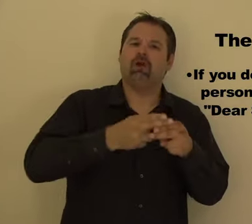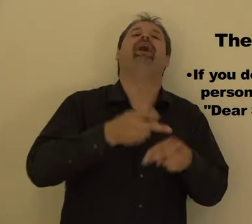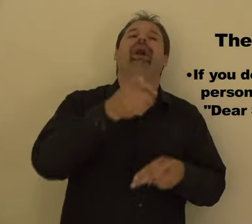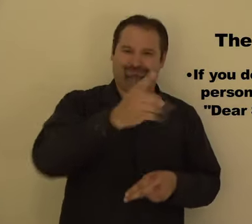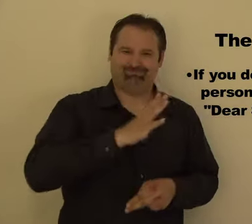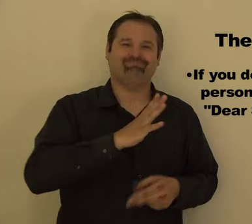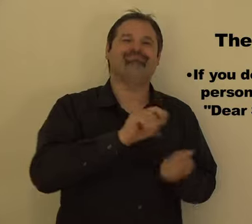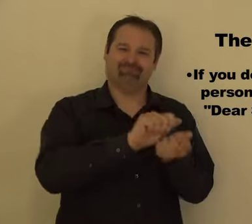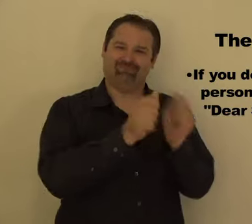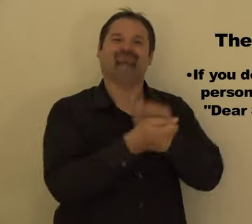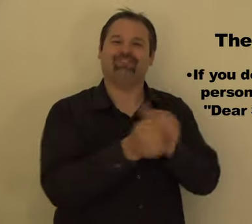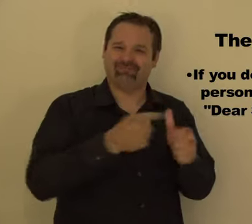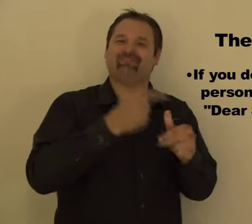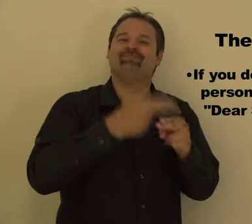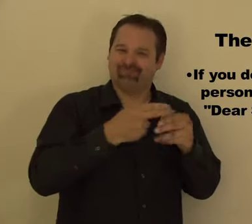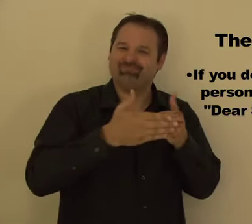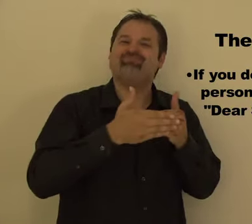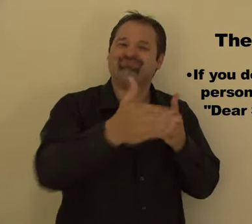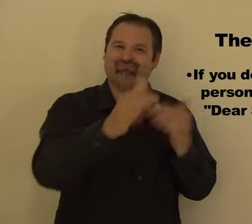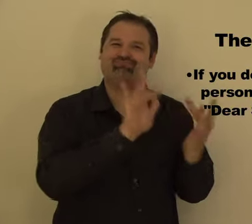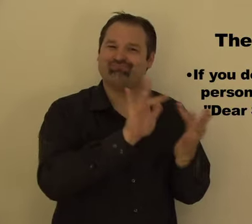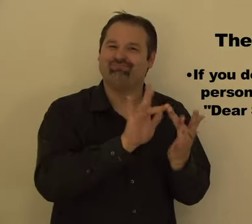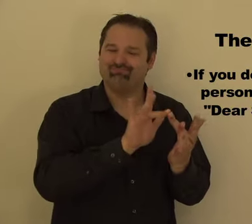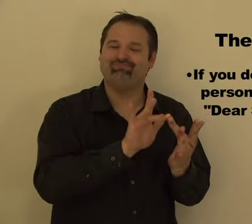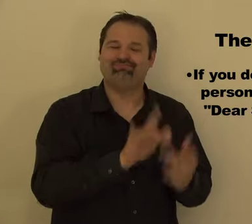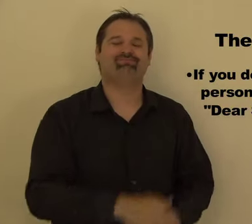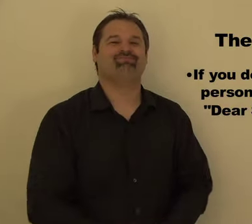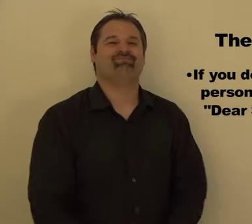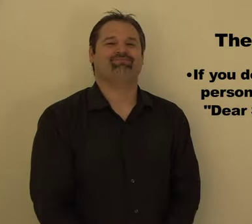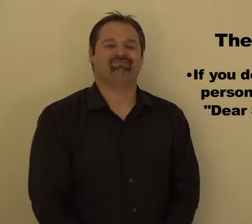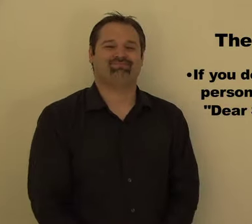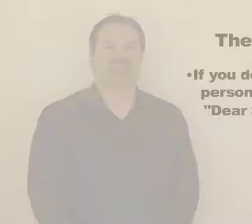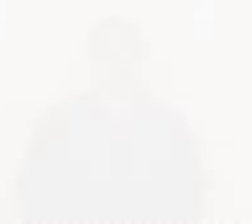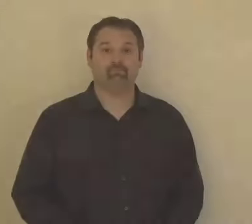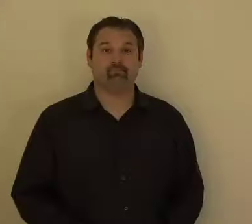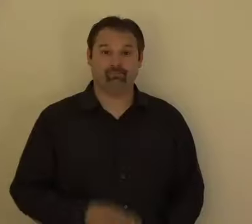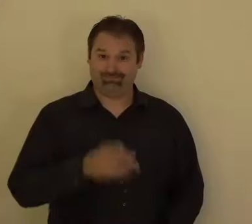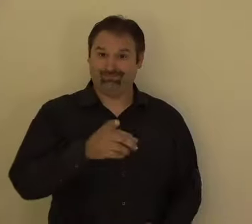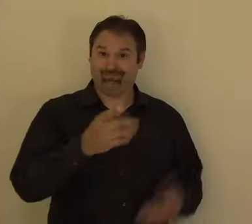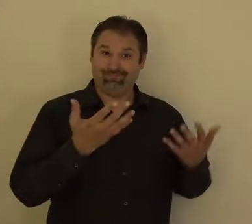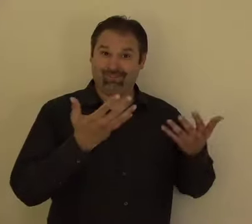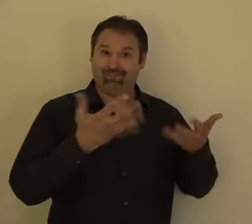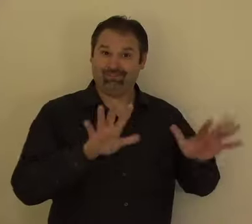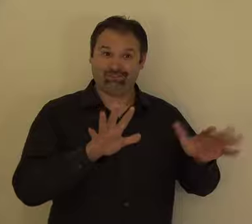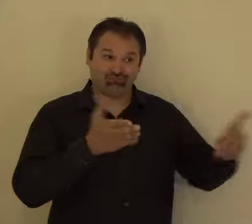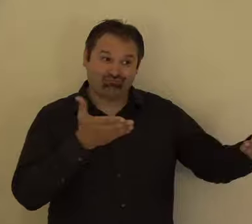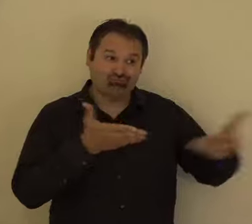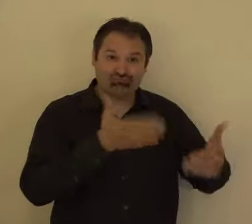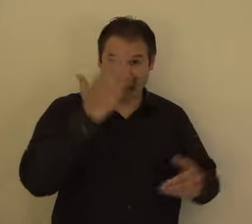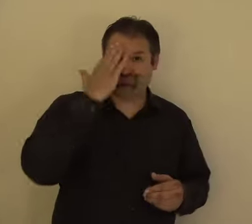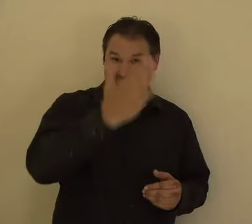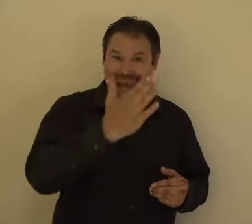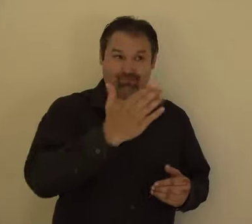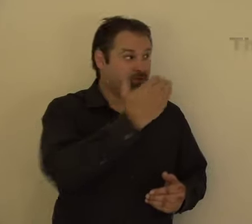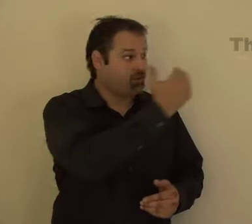Similar to the greeting, the body of the email message should be written in a more